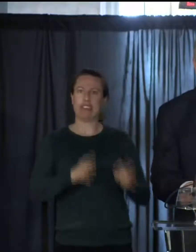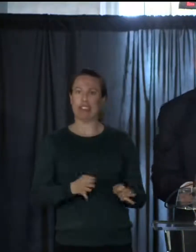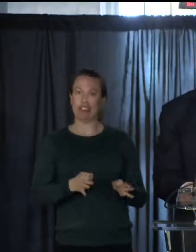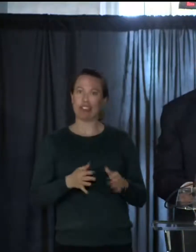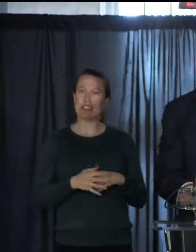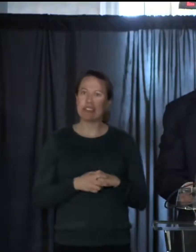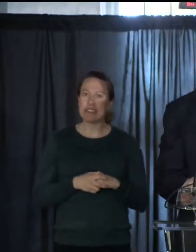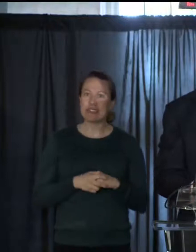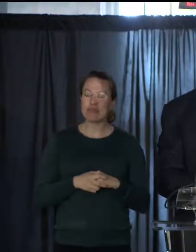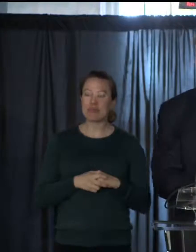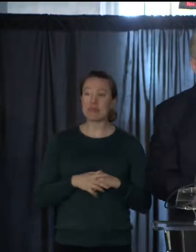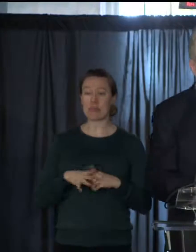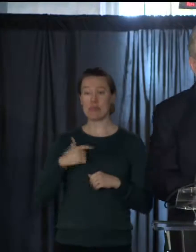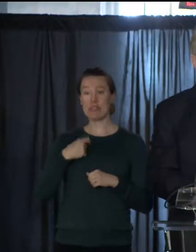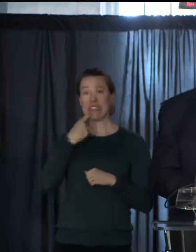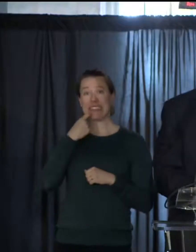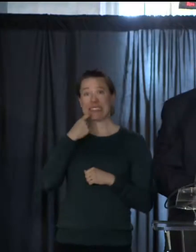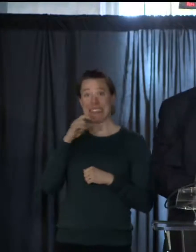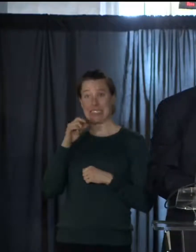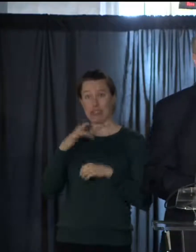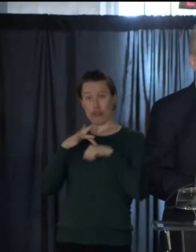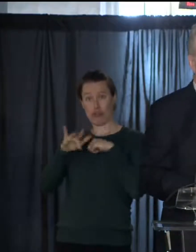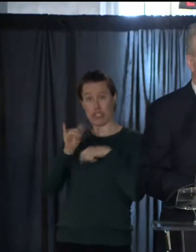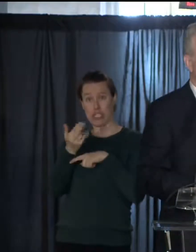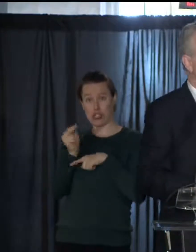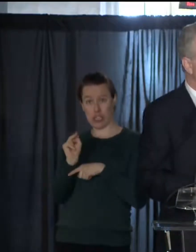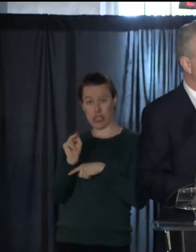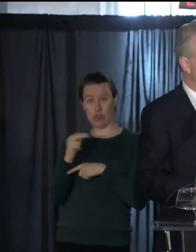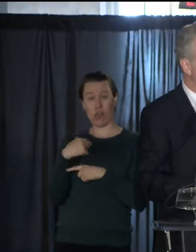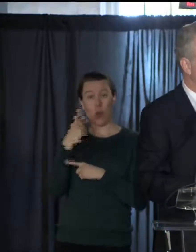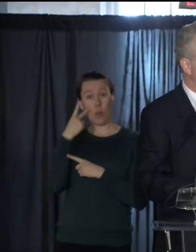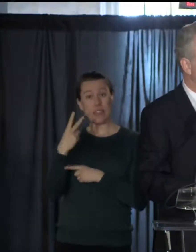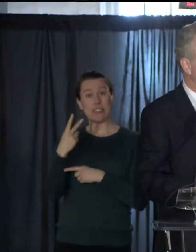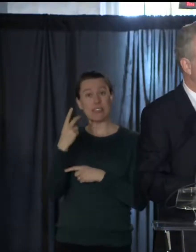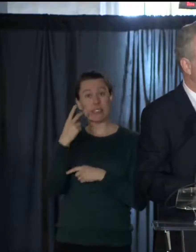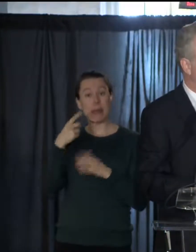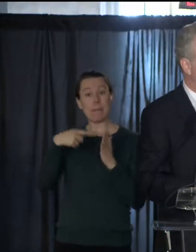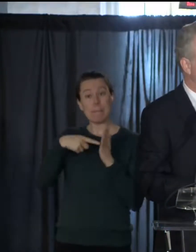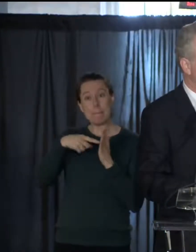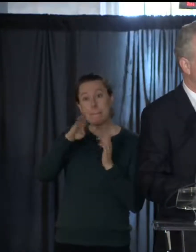JANUARY WE'VE SEEN BILLS INTRODUCED IN THE UNITED STATES